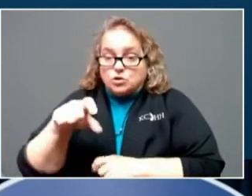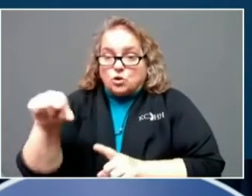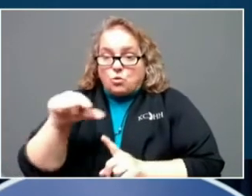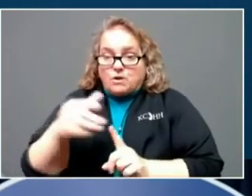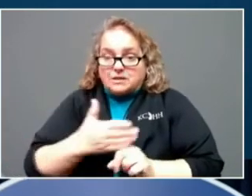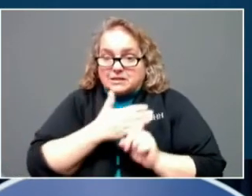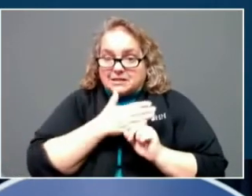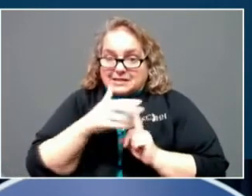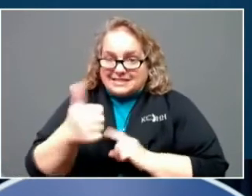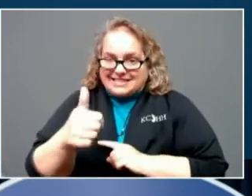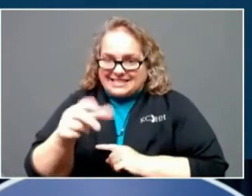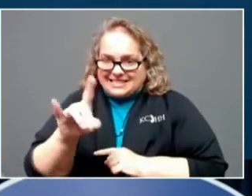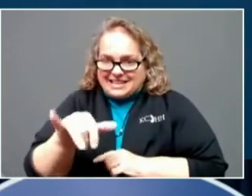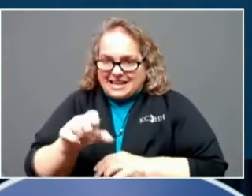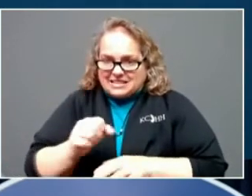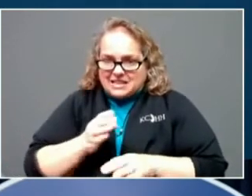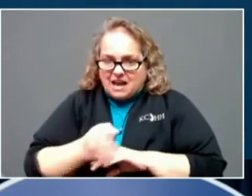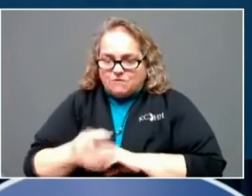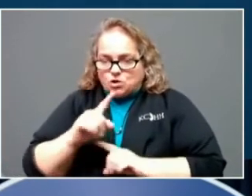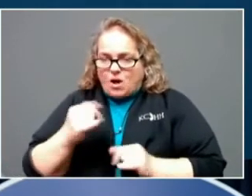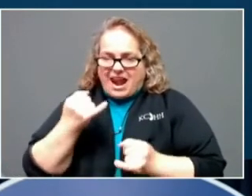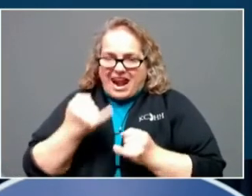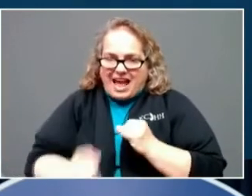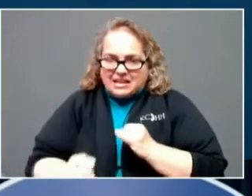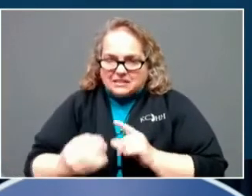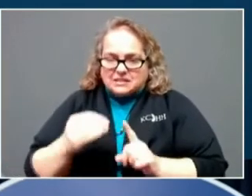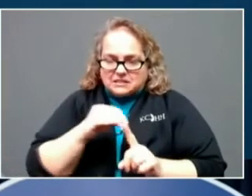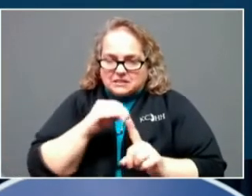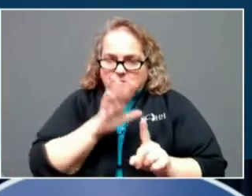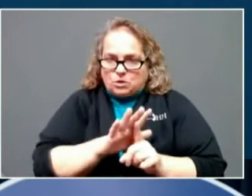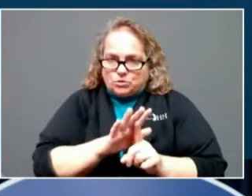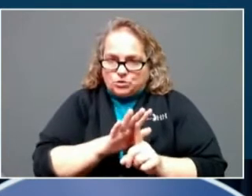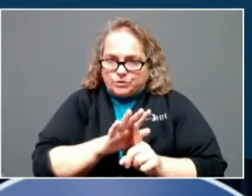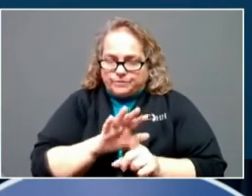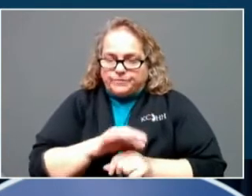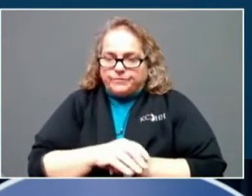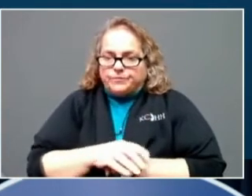exposure and here too, you could shorten it to five days if you have no